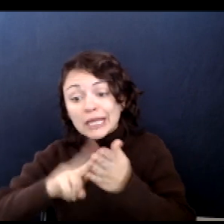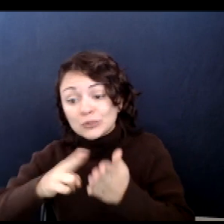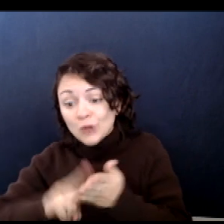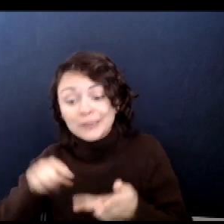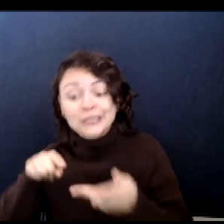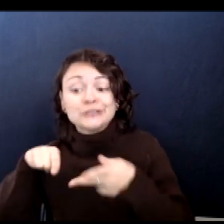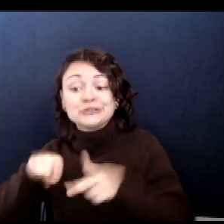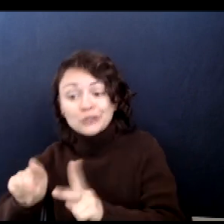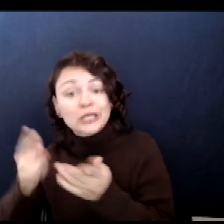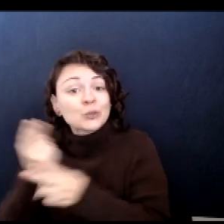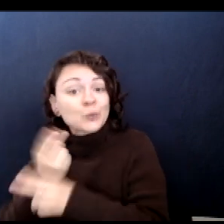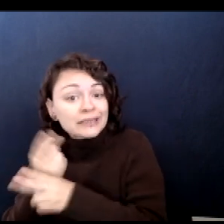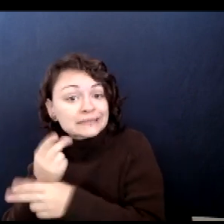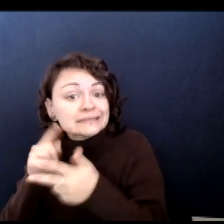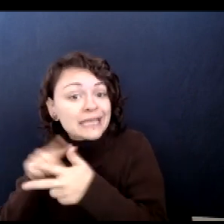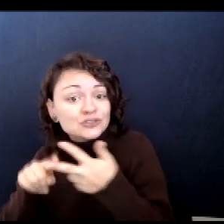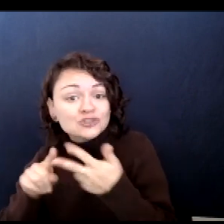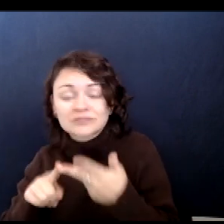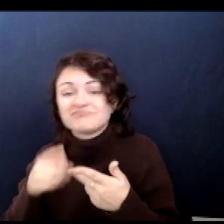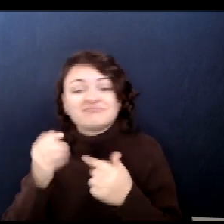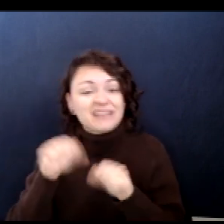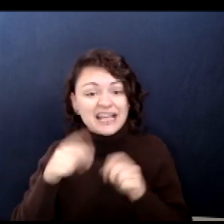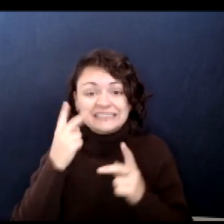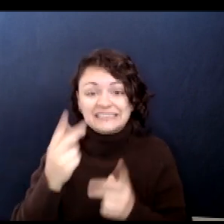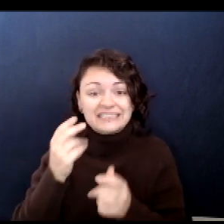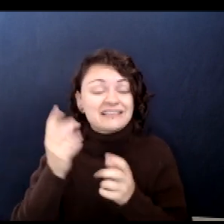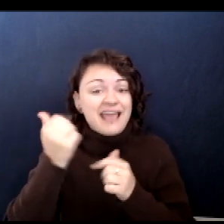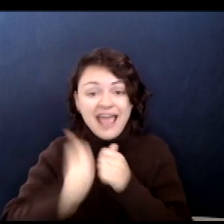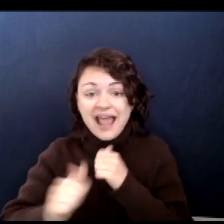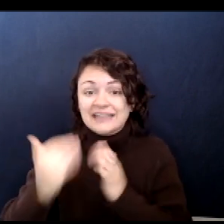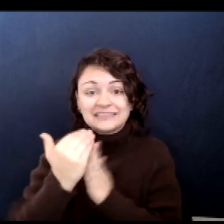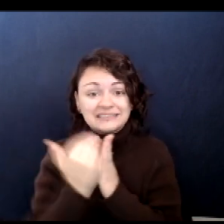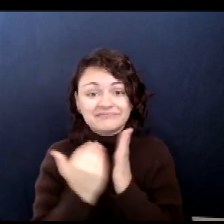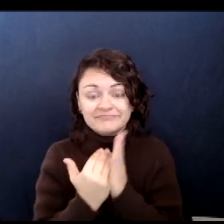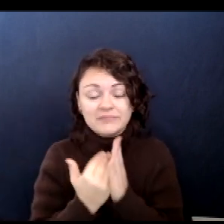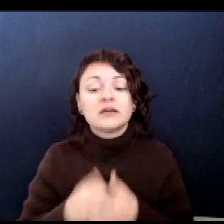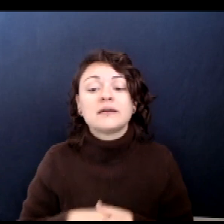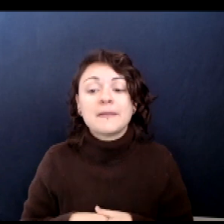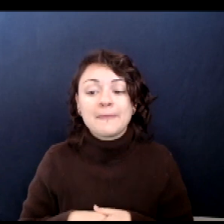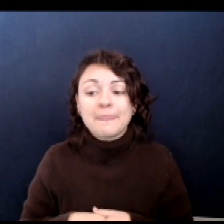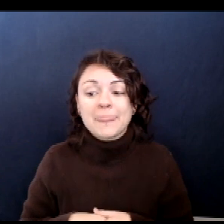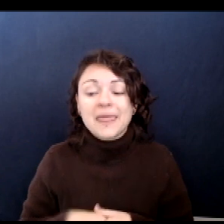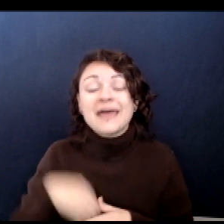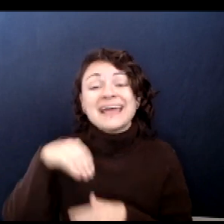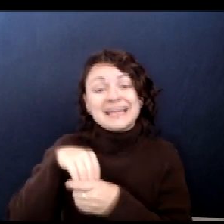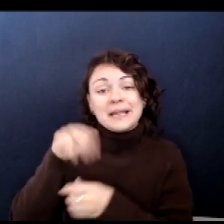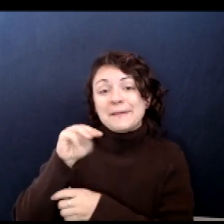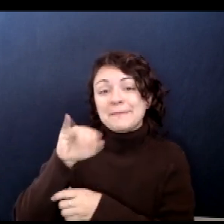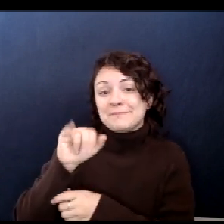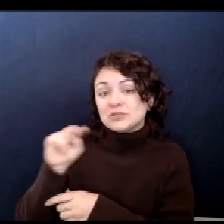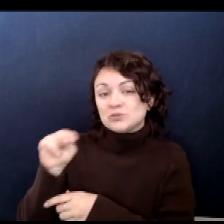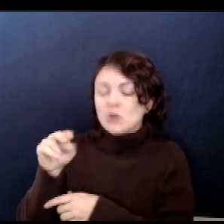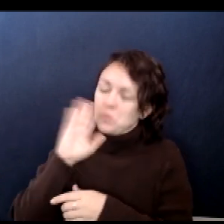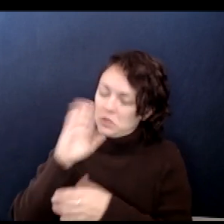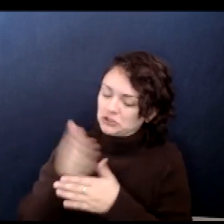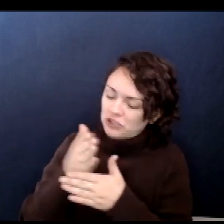What the quantitative data showed us in Minnesota, and we could share more of that for those interested, is that indeed, there were